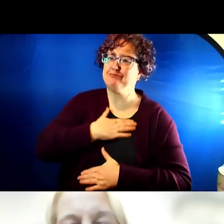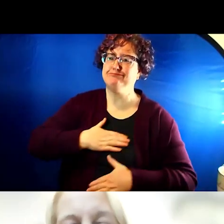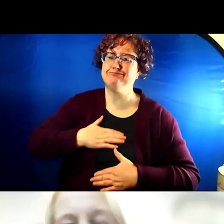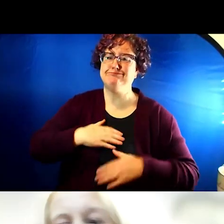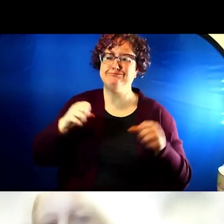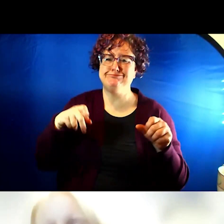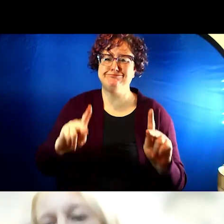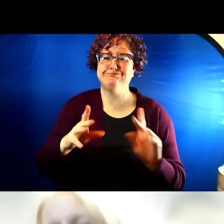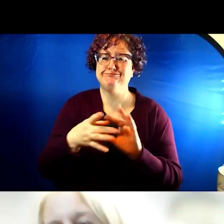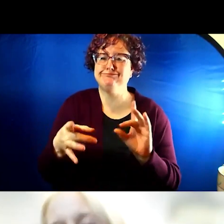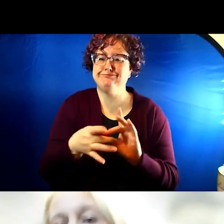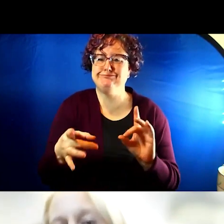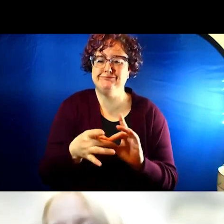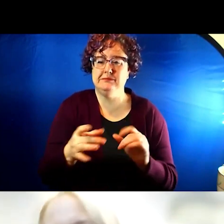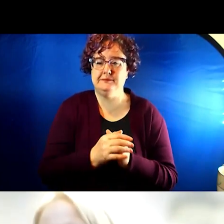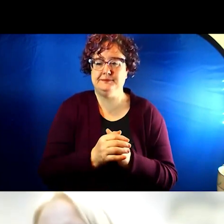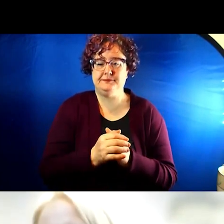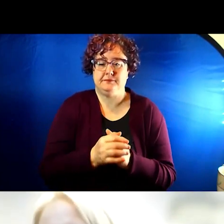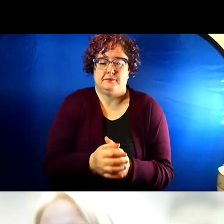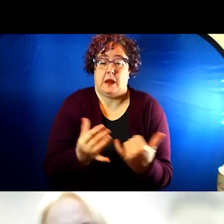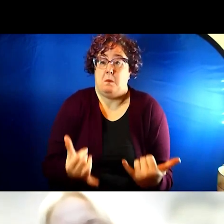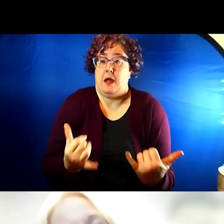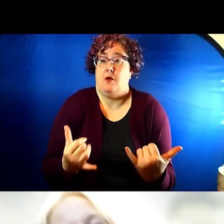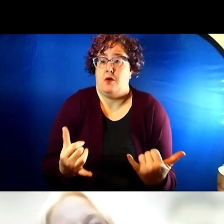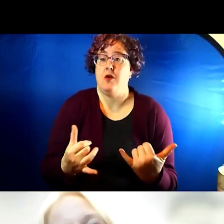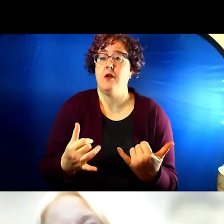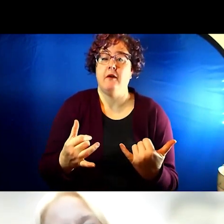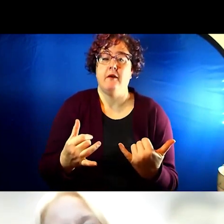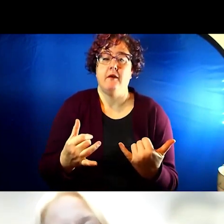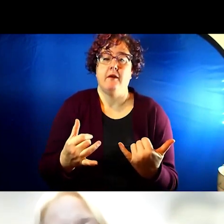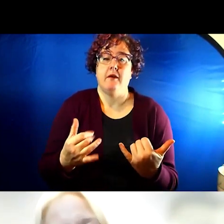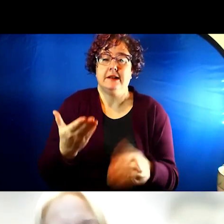ABOUT MODERNIZING THE CRISIS SYSTEM.